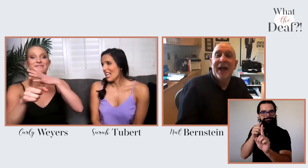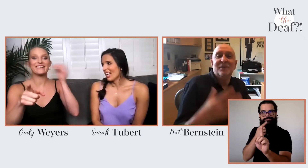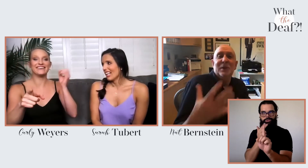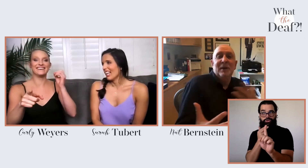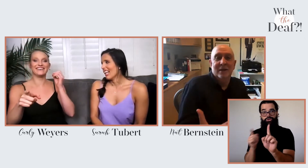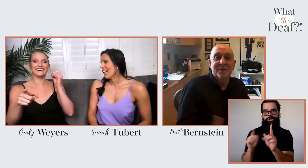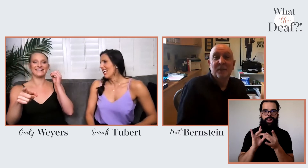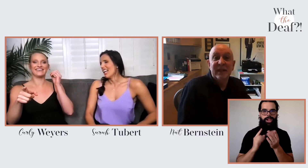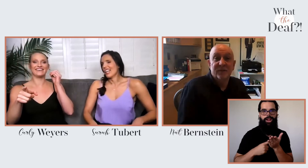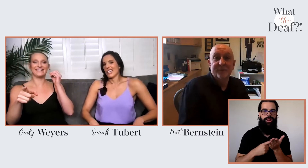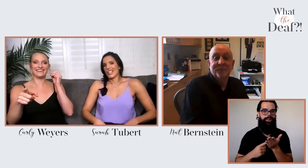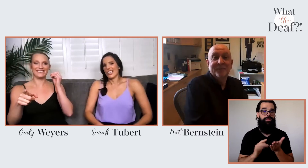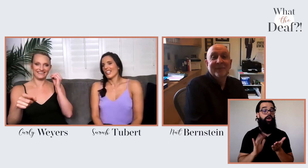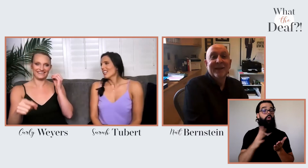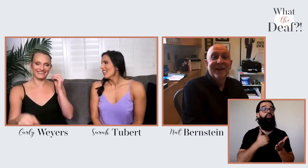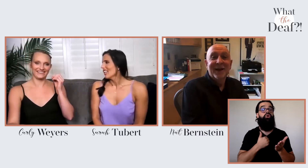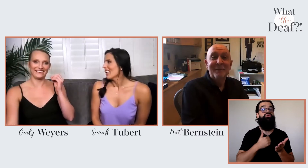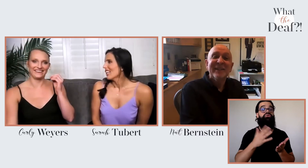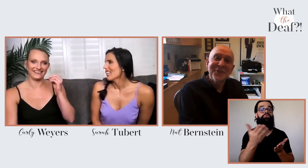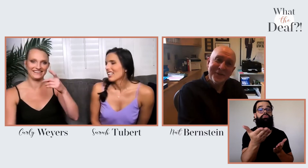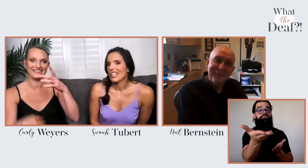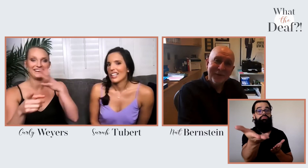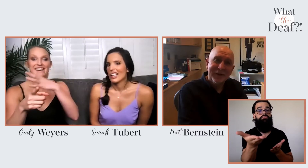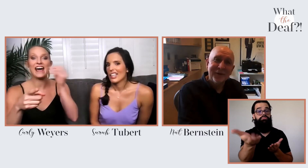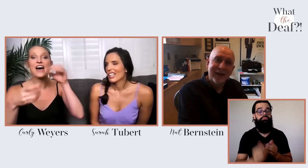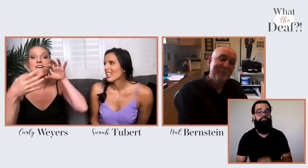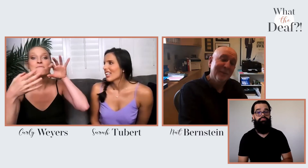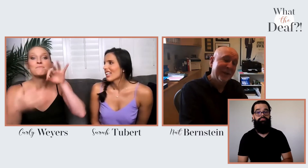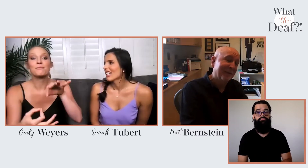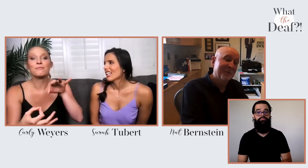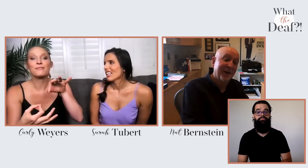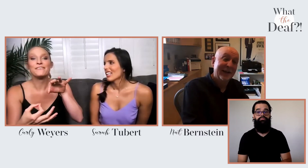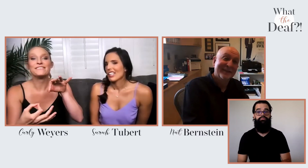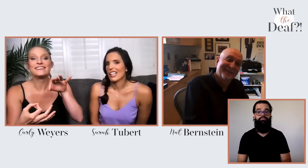that's when it becomes something different. Am I touching on something real? I probably am, I'm sorry.